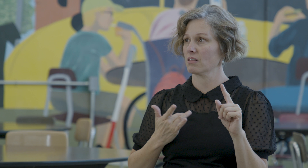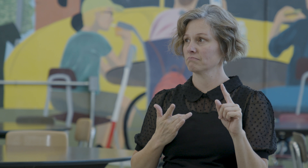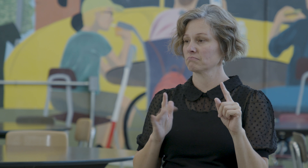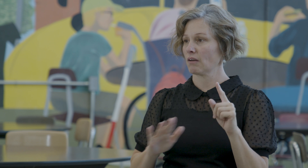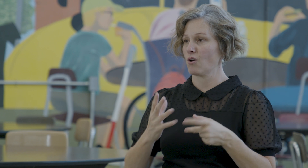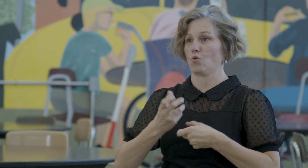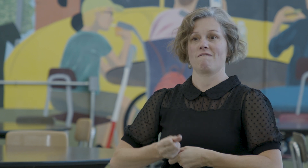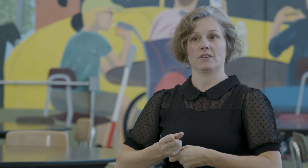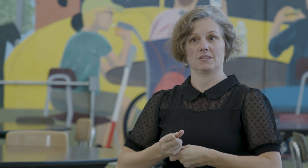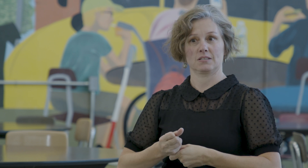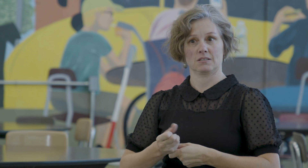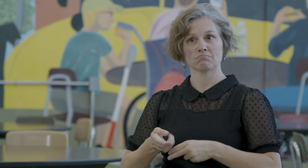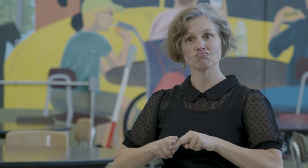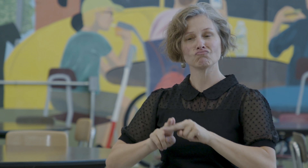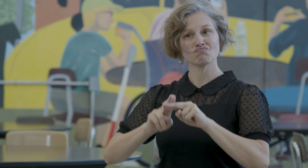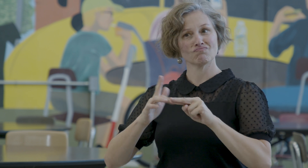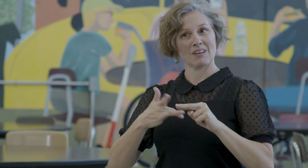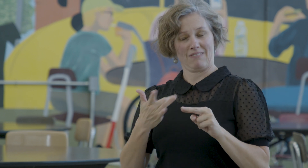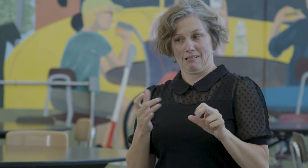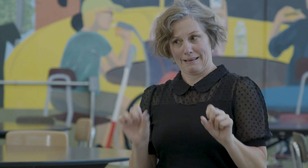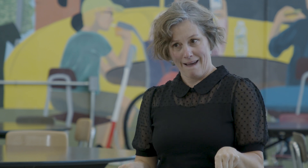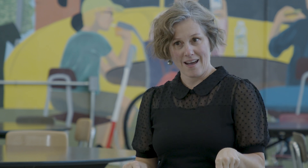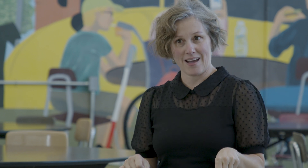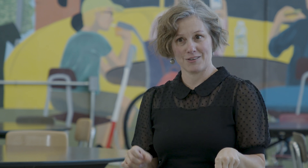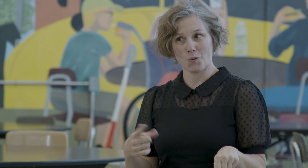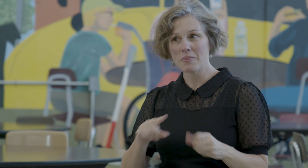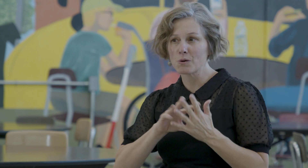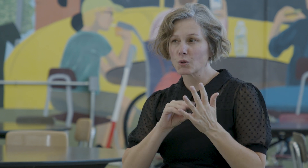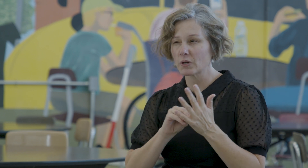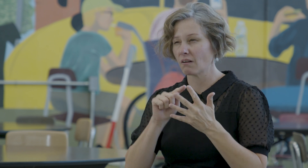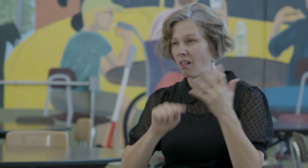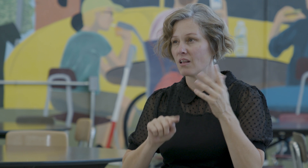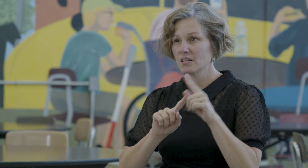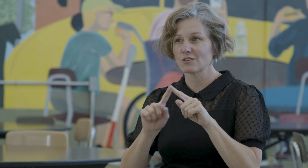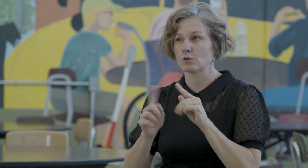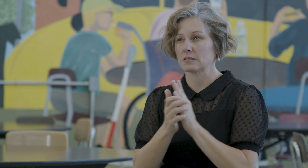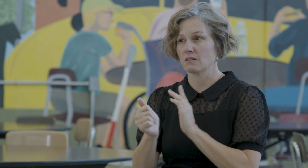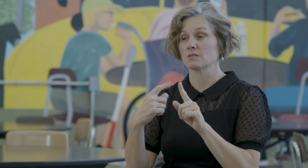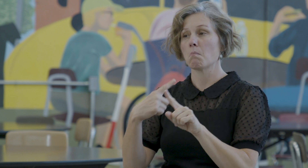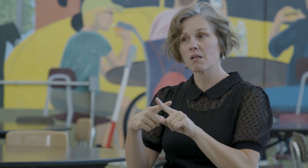I've seen their confidence grow not just in the various skills they've learned, knowing they can do these things,